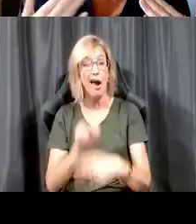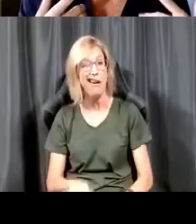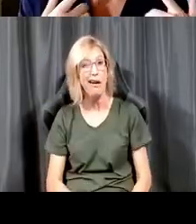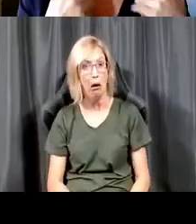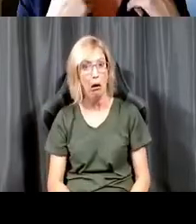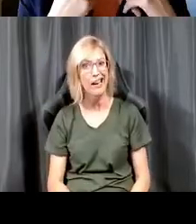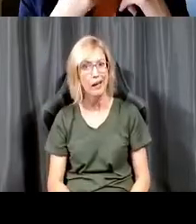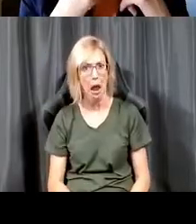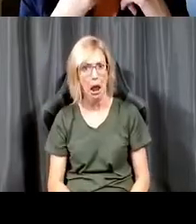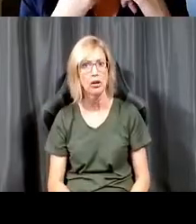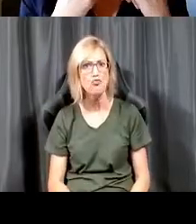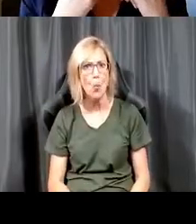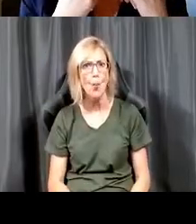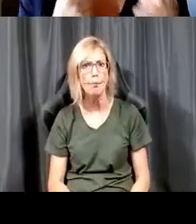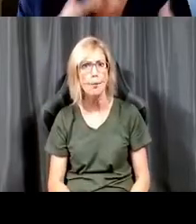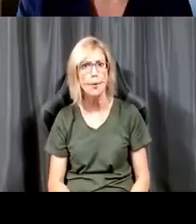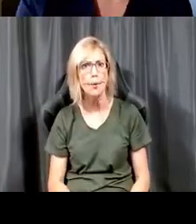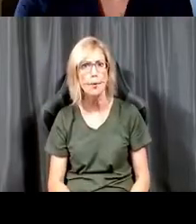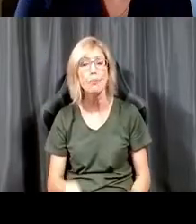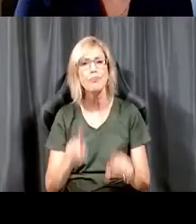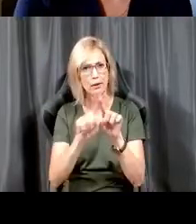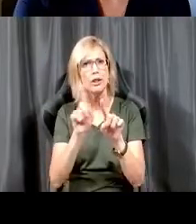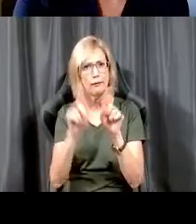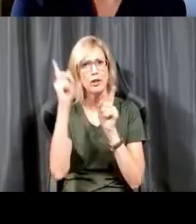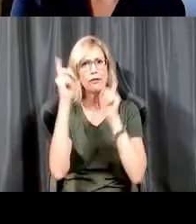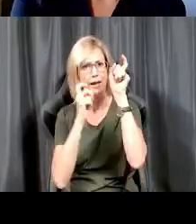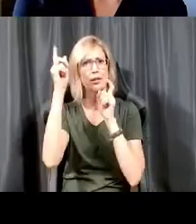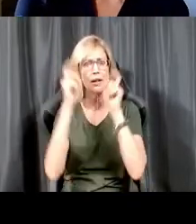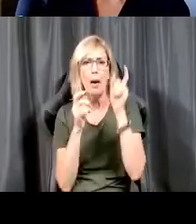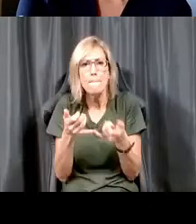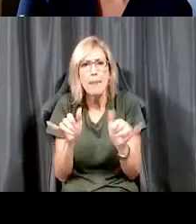Fish lips. Right? Just playing with the muscles in the face.